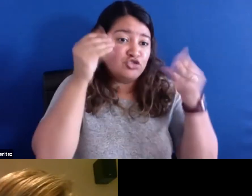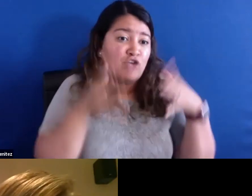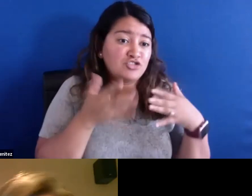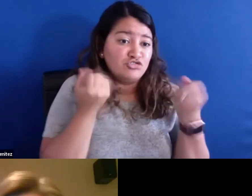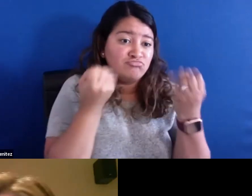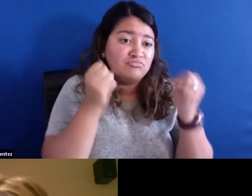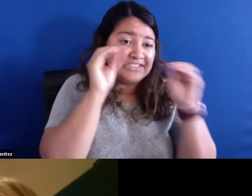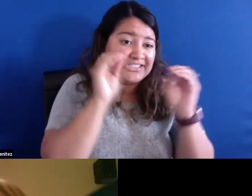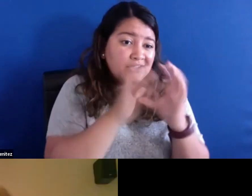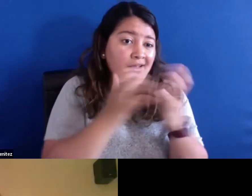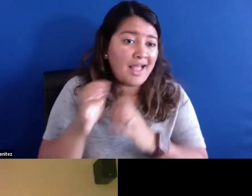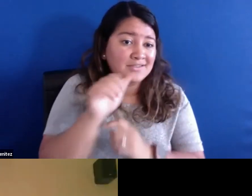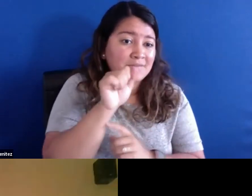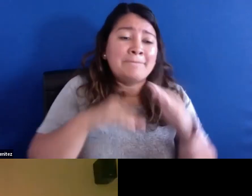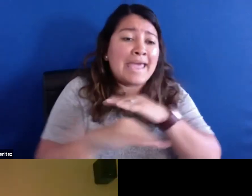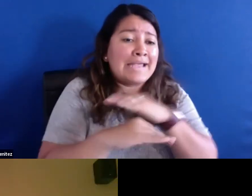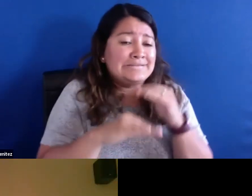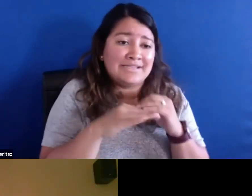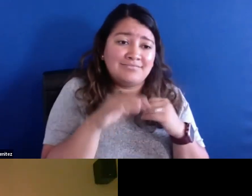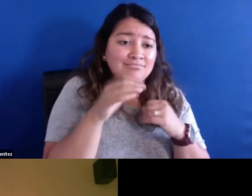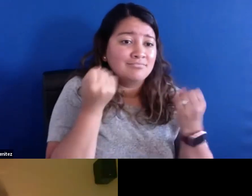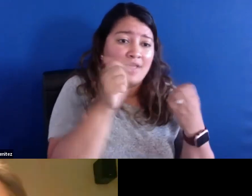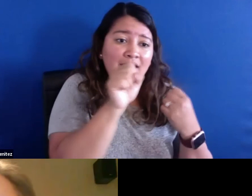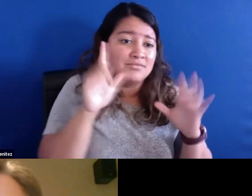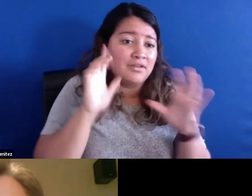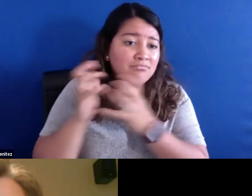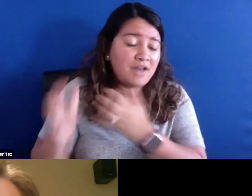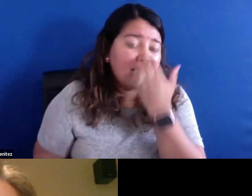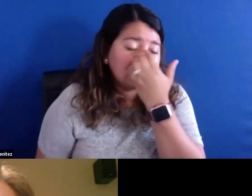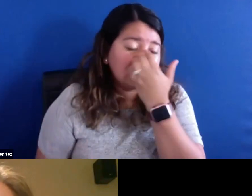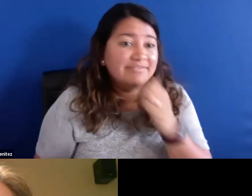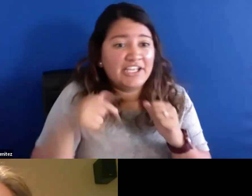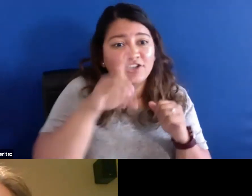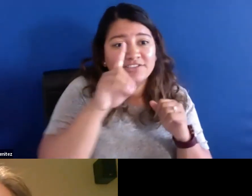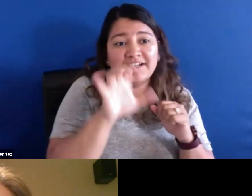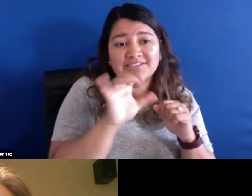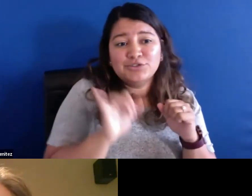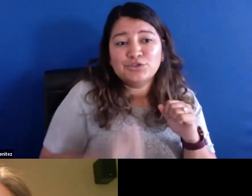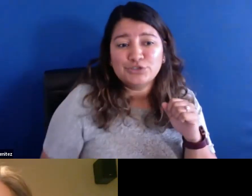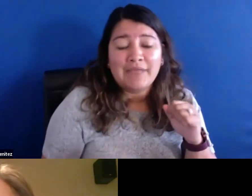We have deaf educators who teach classes, just basic sign language or ASL classes so